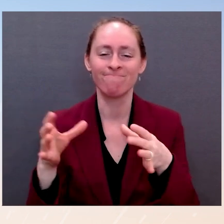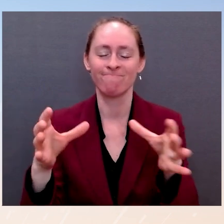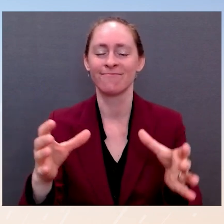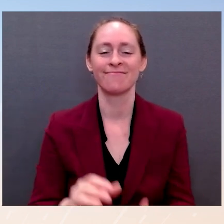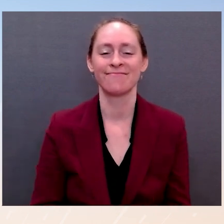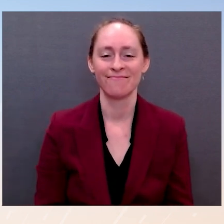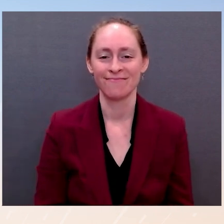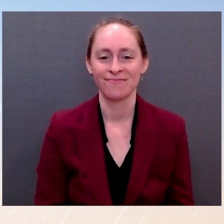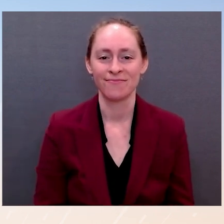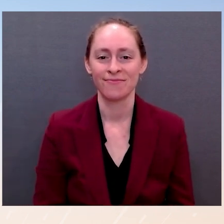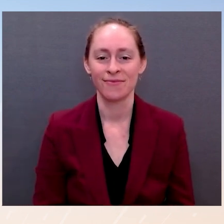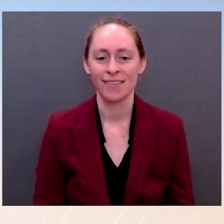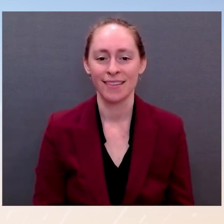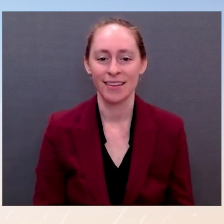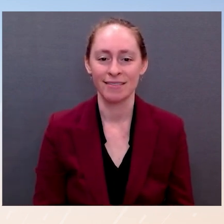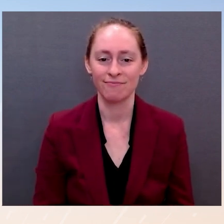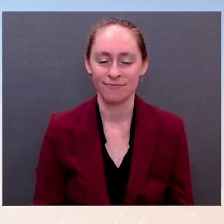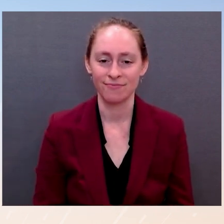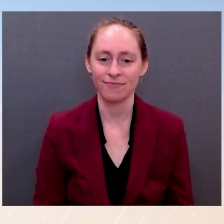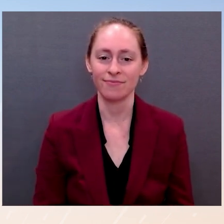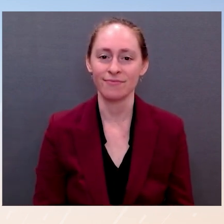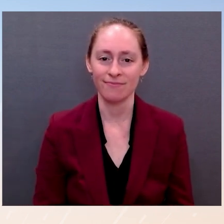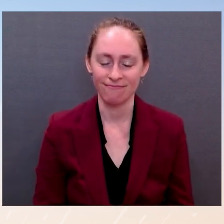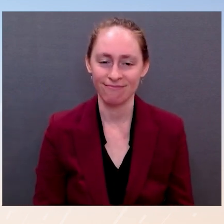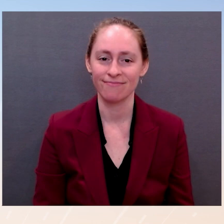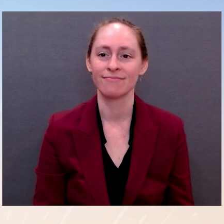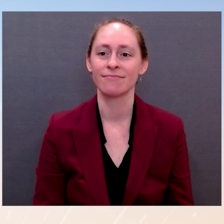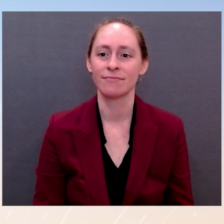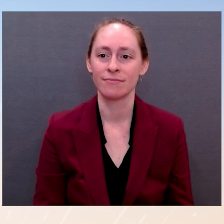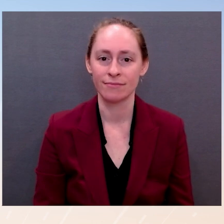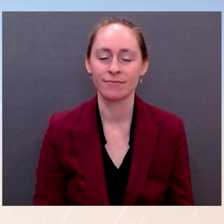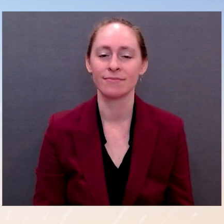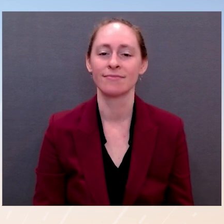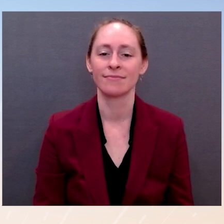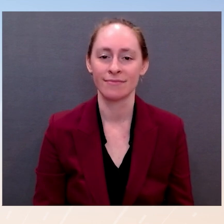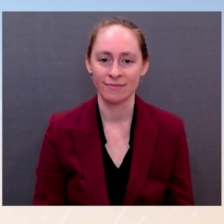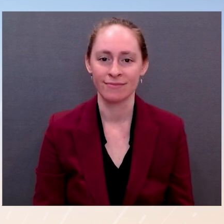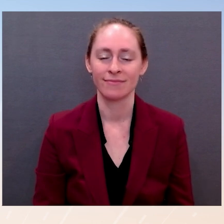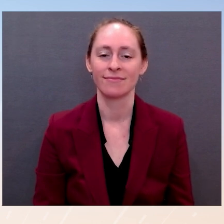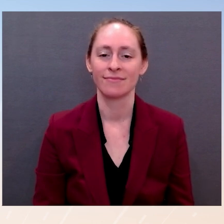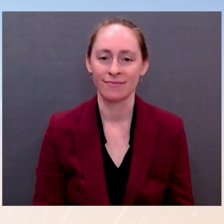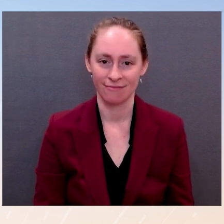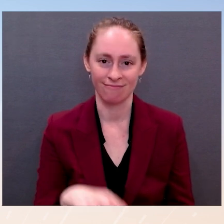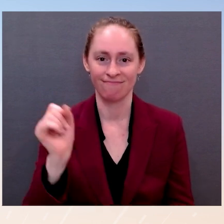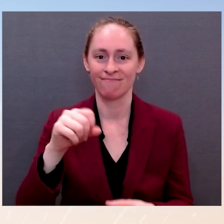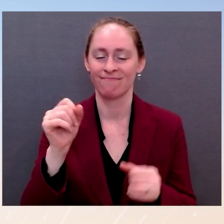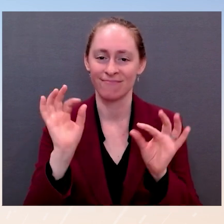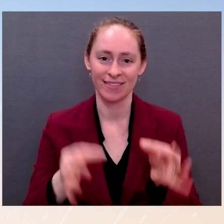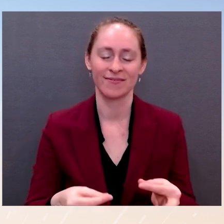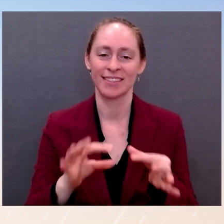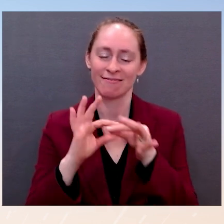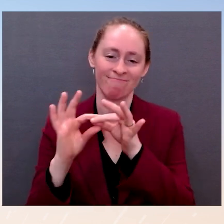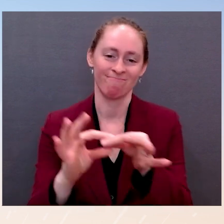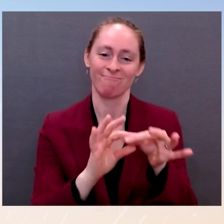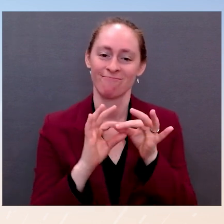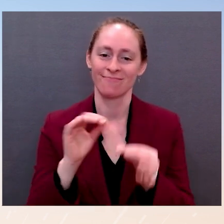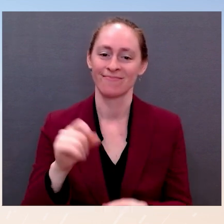No, Grant, I really resonated with the statement about this being a team effort, this is going to take all of us,